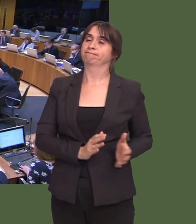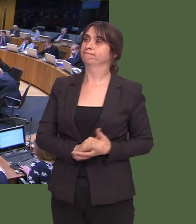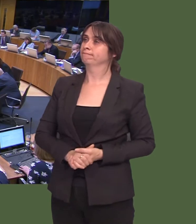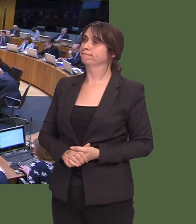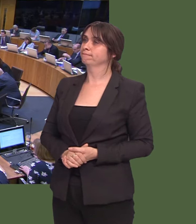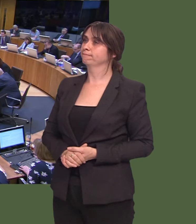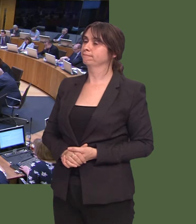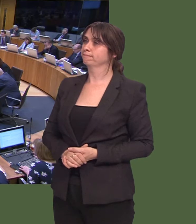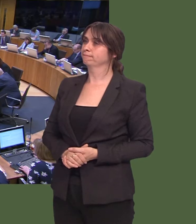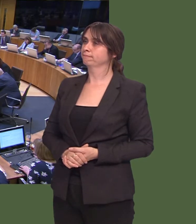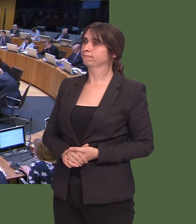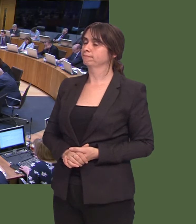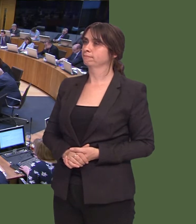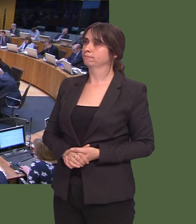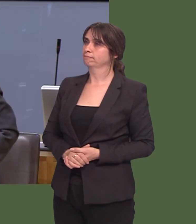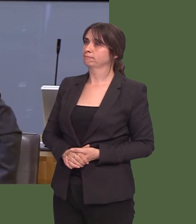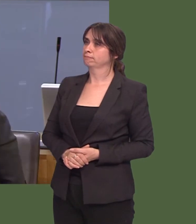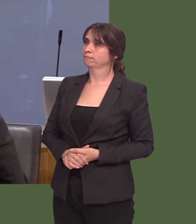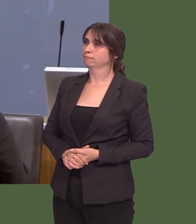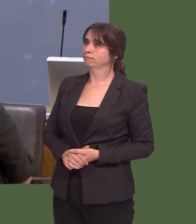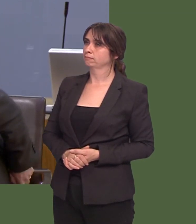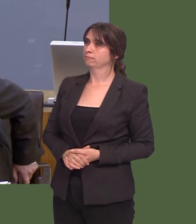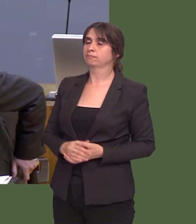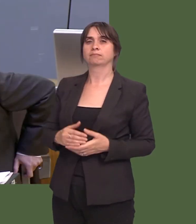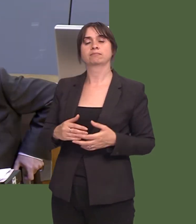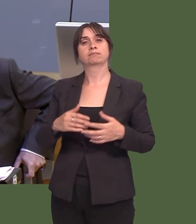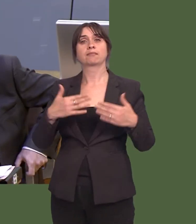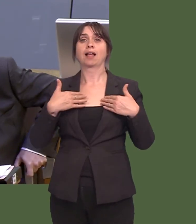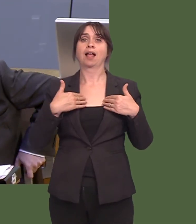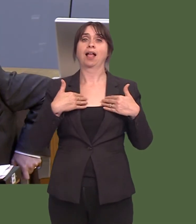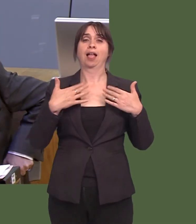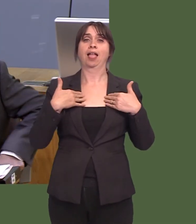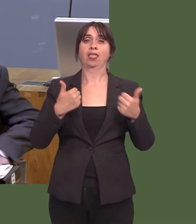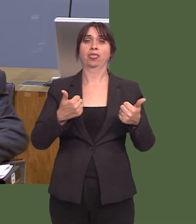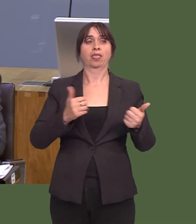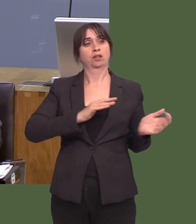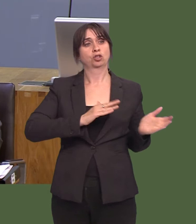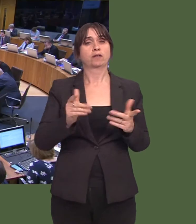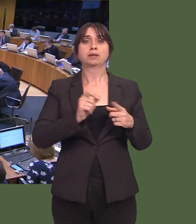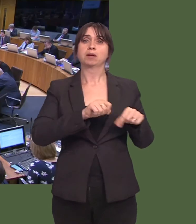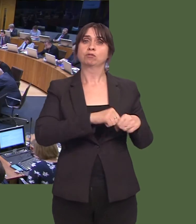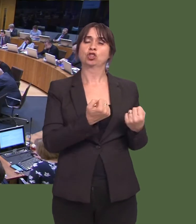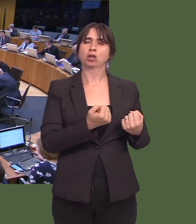Will the First Minister make a statement on the delivery of health services in Pembrokeshire? OAQ(5)0640(FM) Carwyn Jones: My priority is to provide the